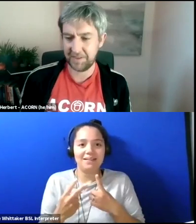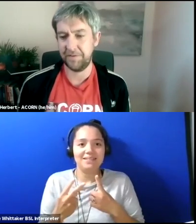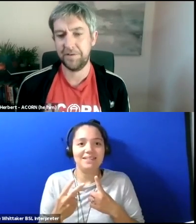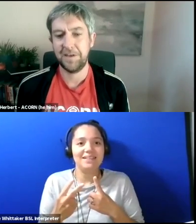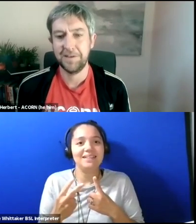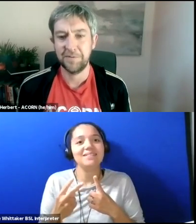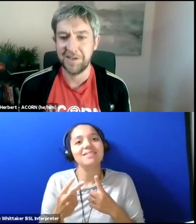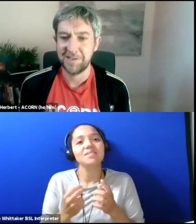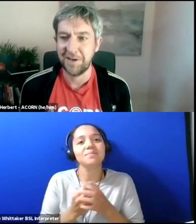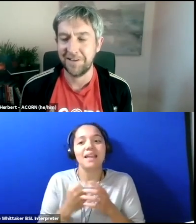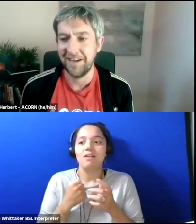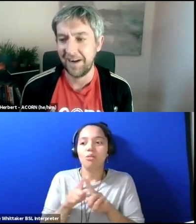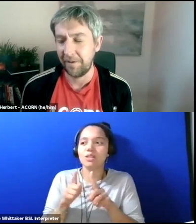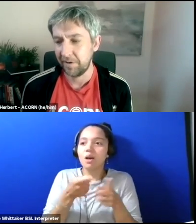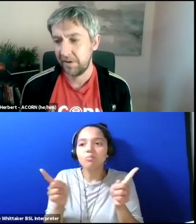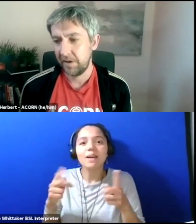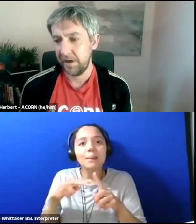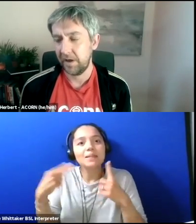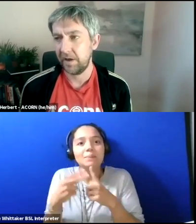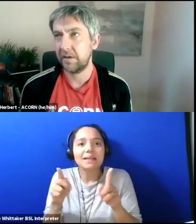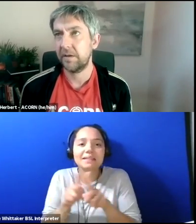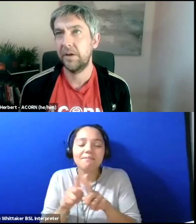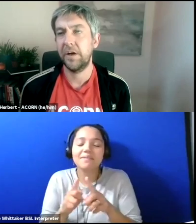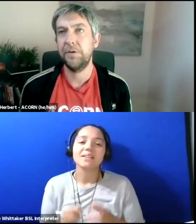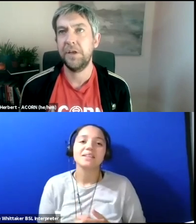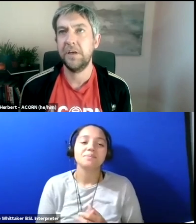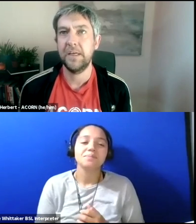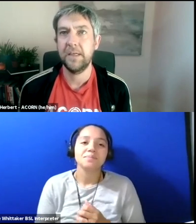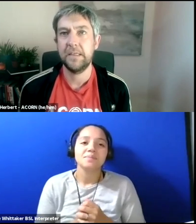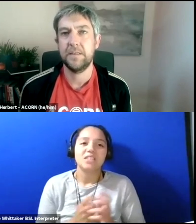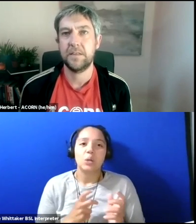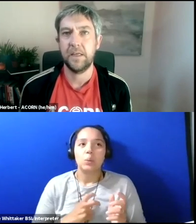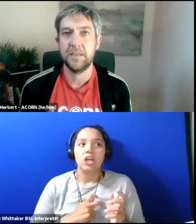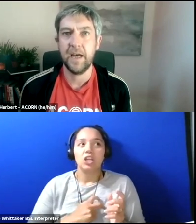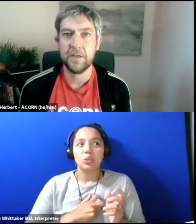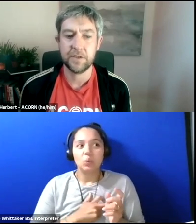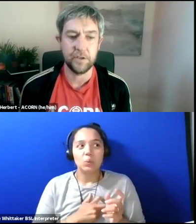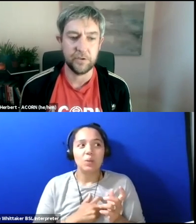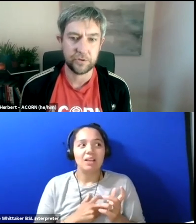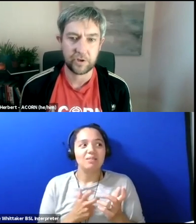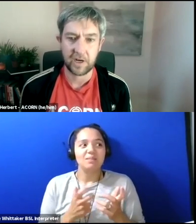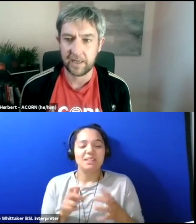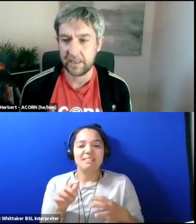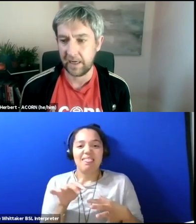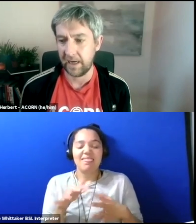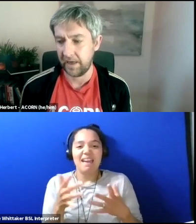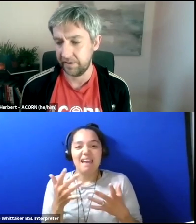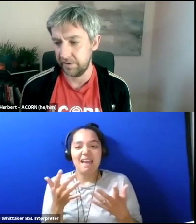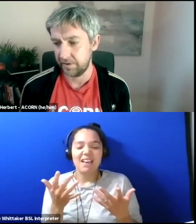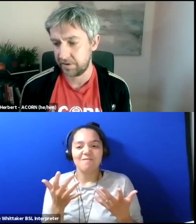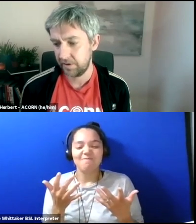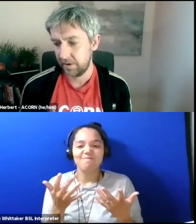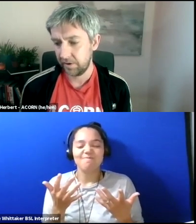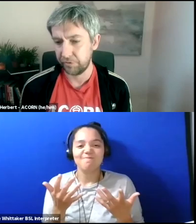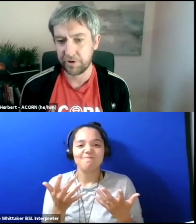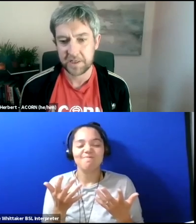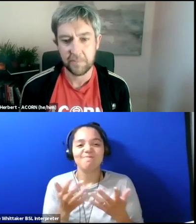perspective, in some ways as well, you know, a union is there to try and redress